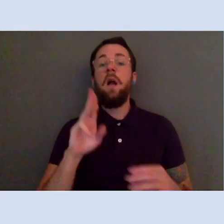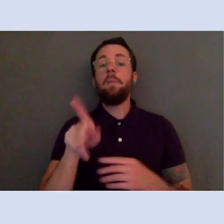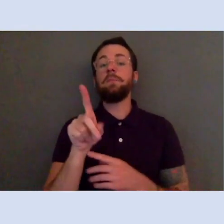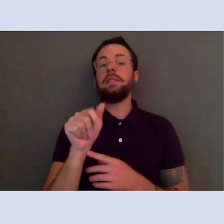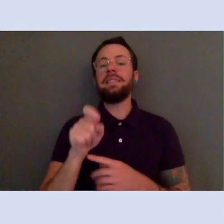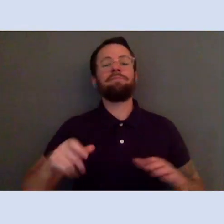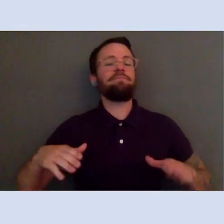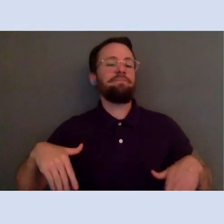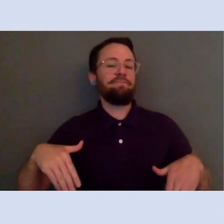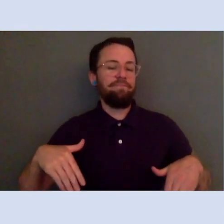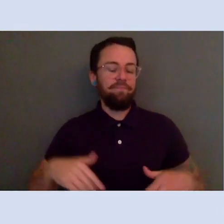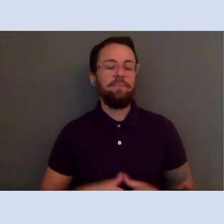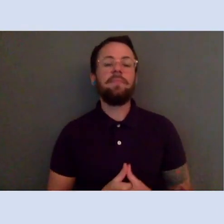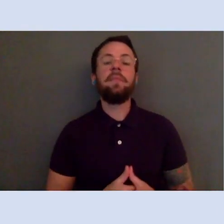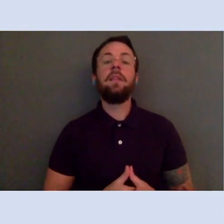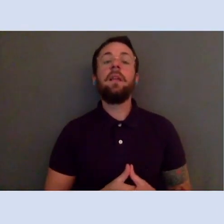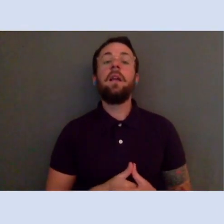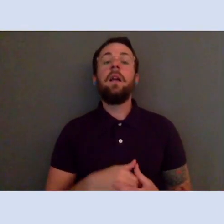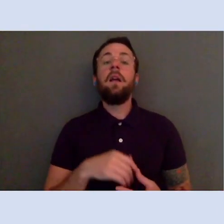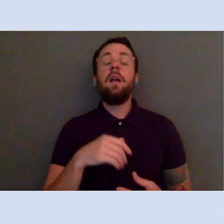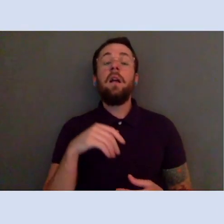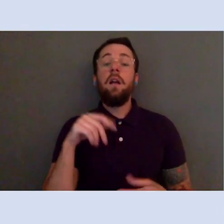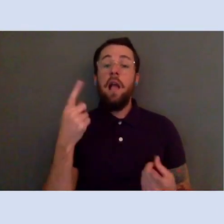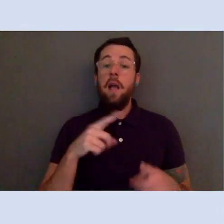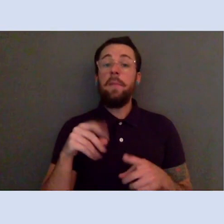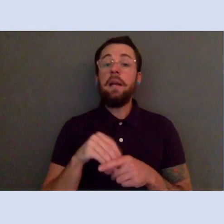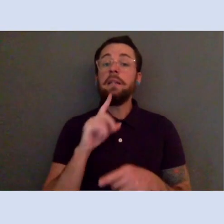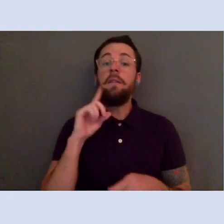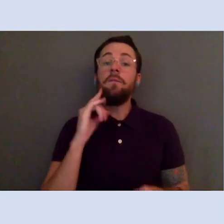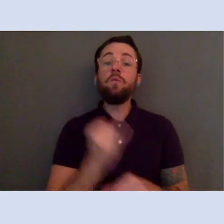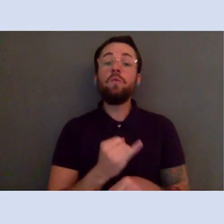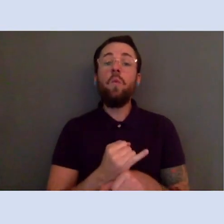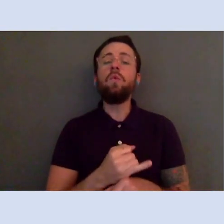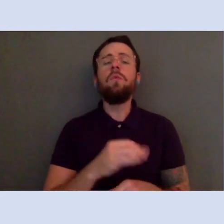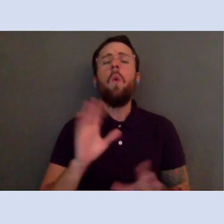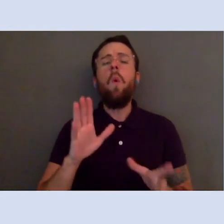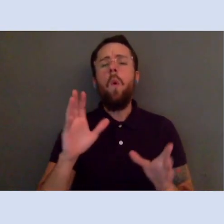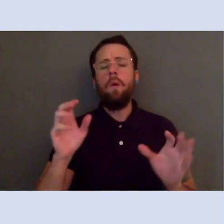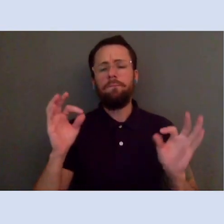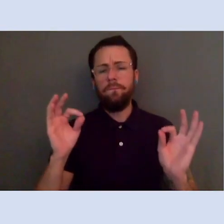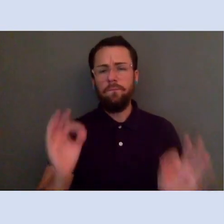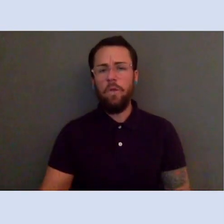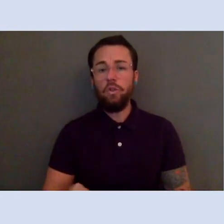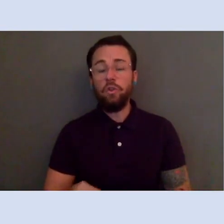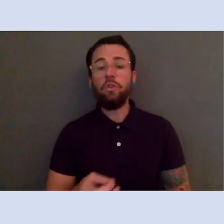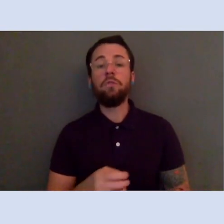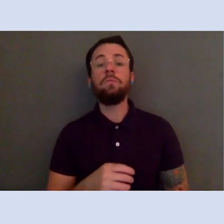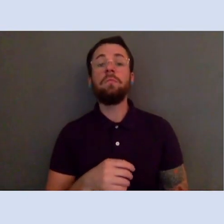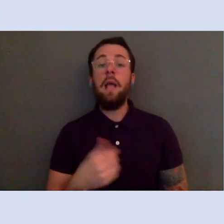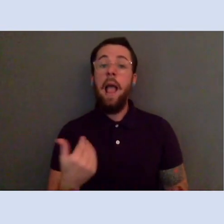Now, this is the results of a 2013 survey and there's not a more recent version yet.